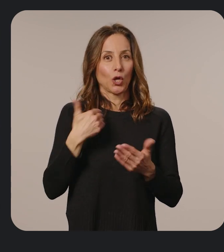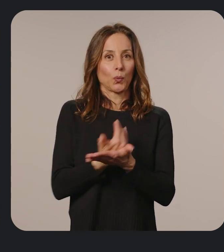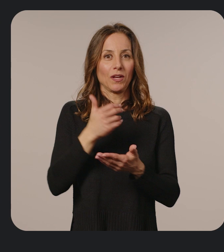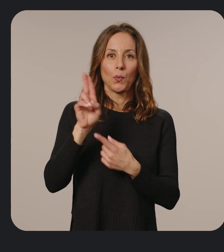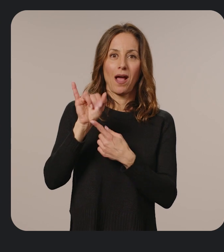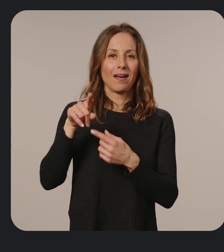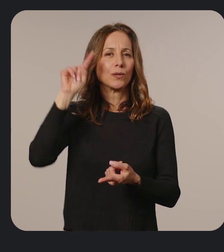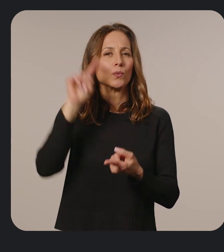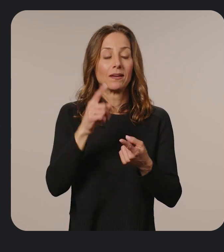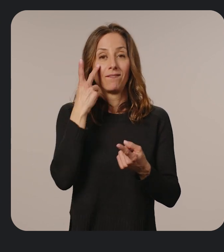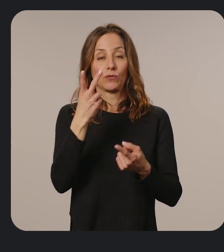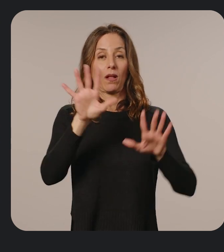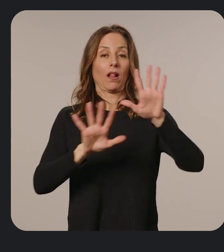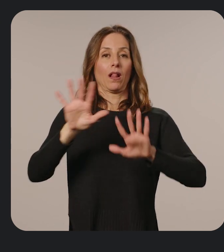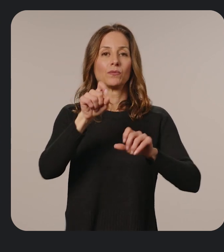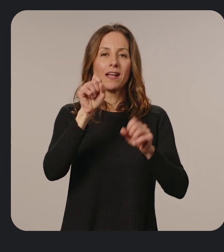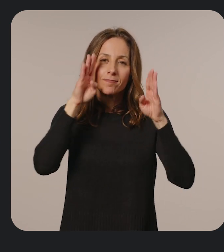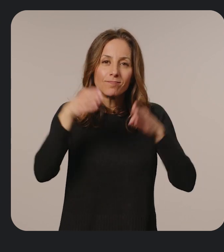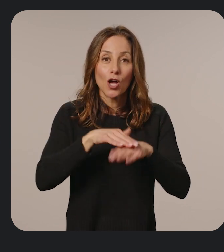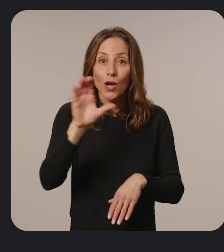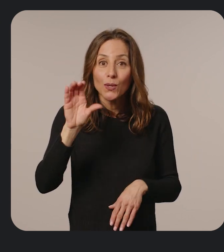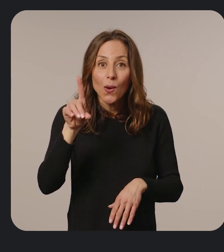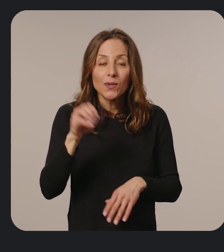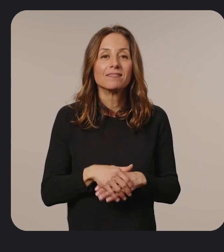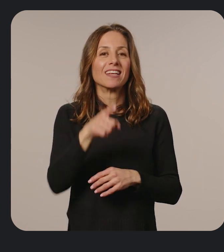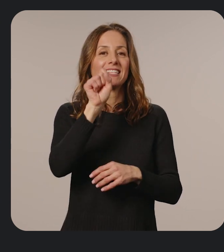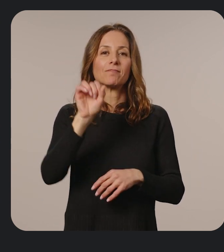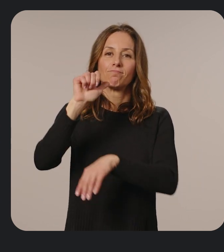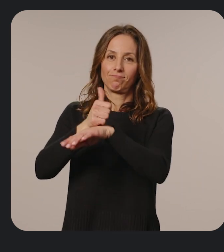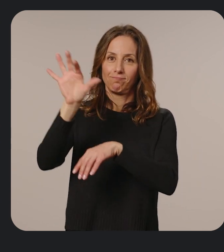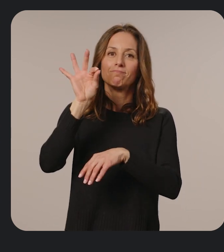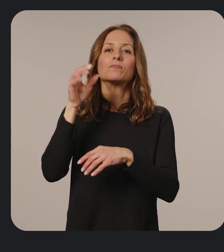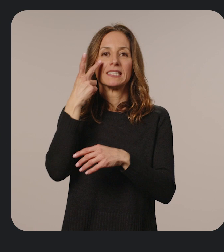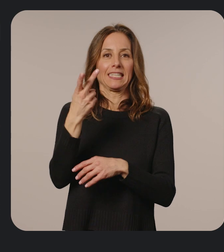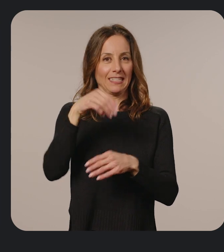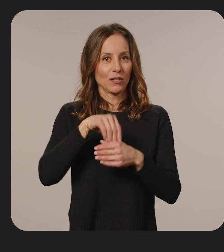that reduces visual clutter so you can focus on your code. You can opt in to see this in the Settings page.